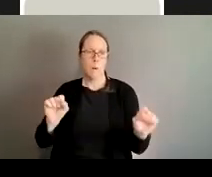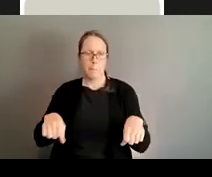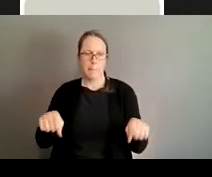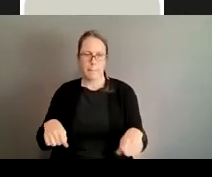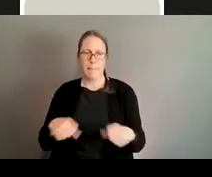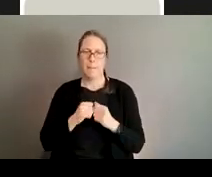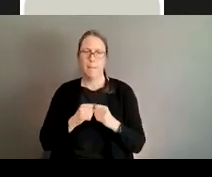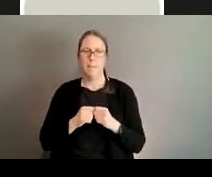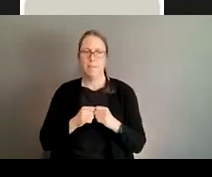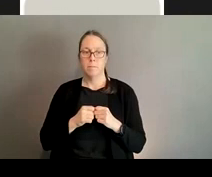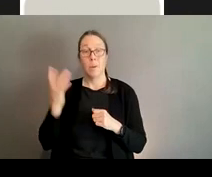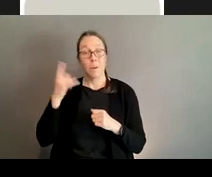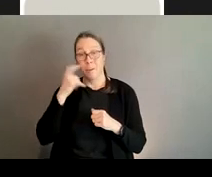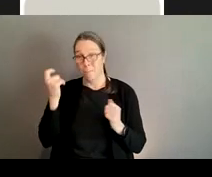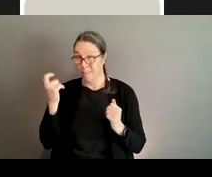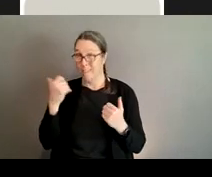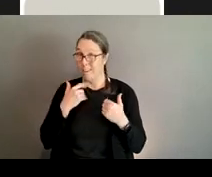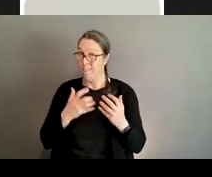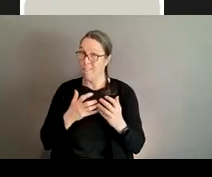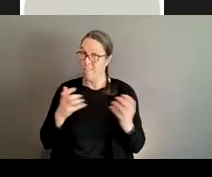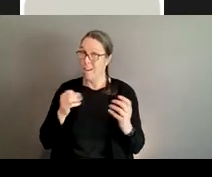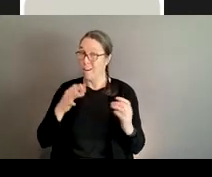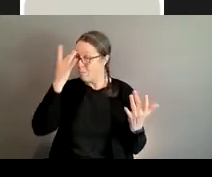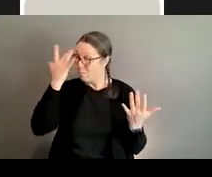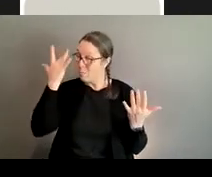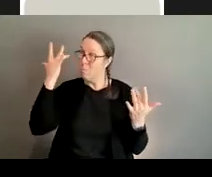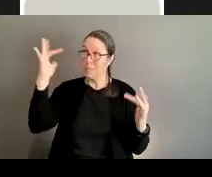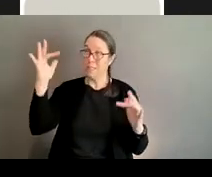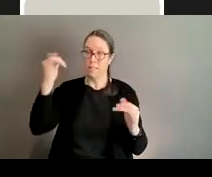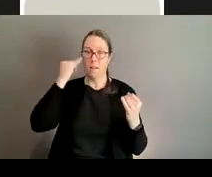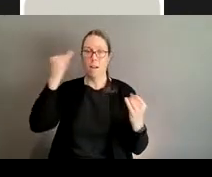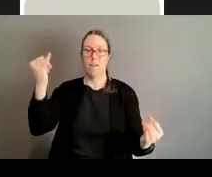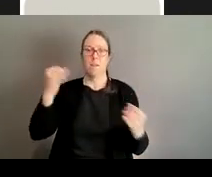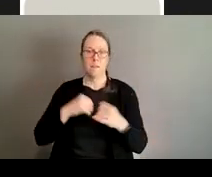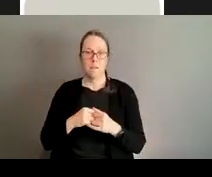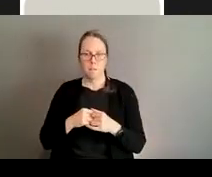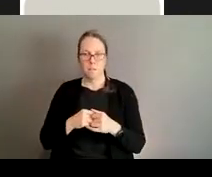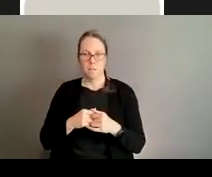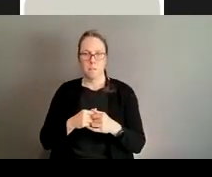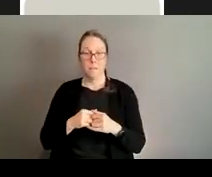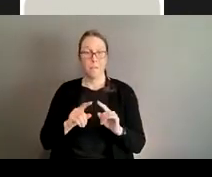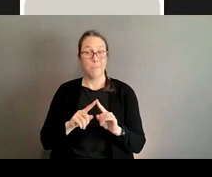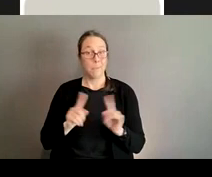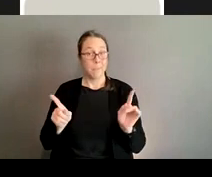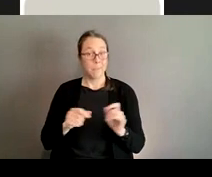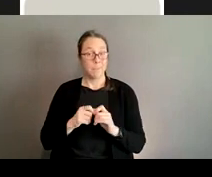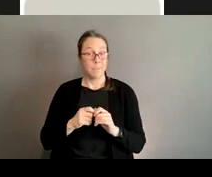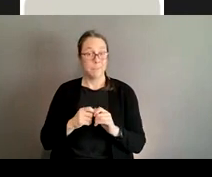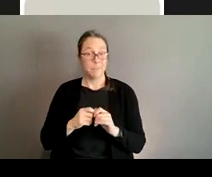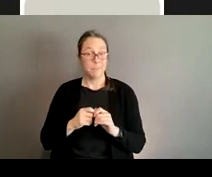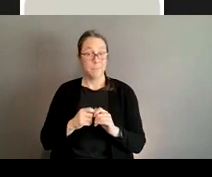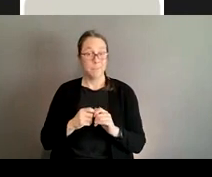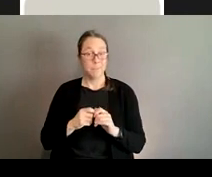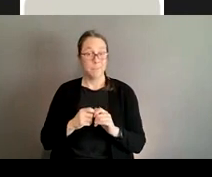Because there are a lot of really brilliant ideas, but anyone who is reviewing really